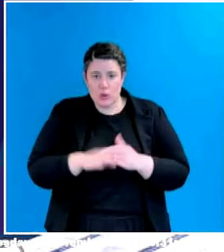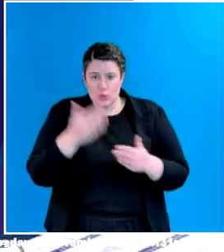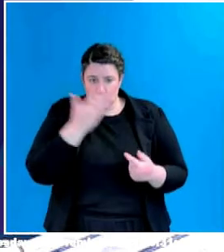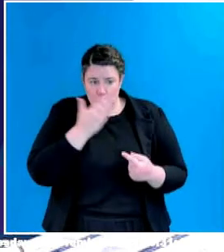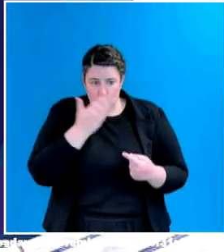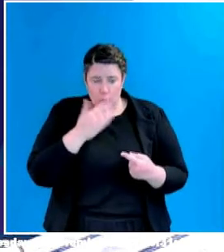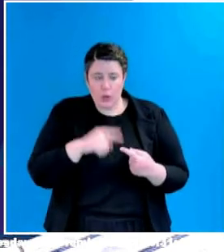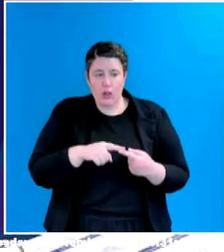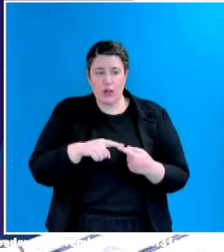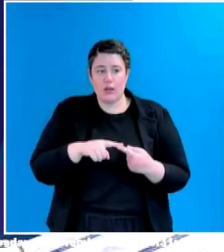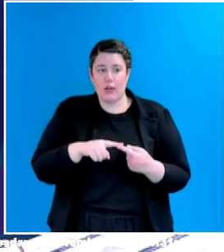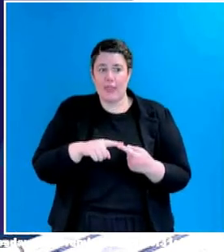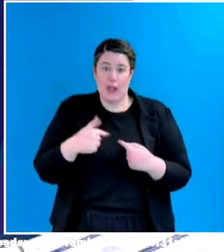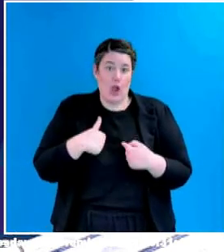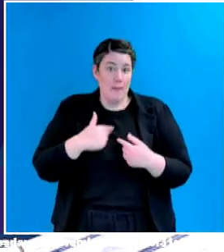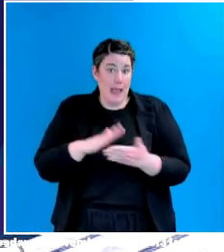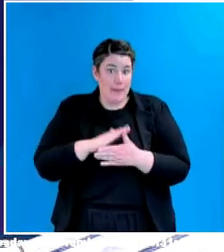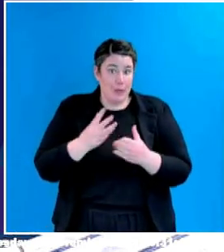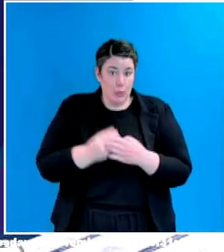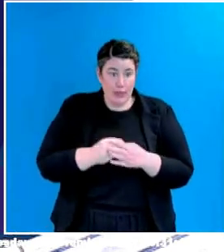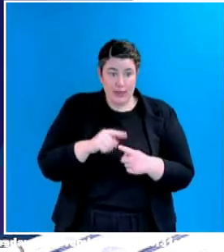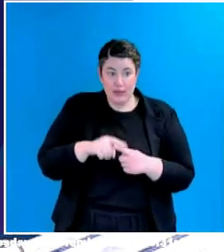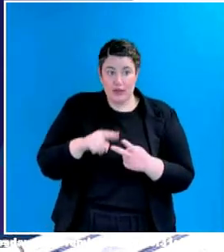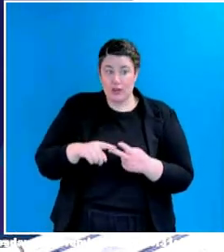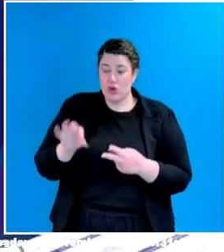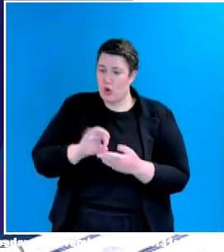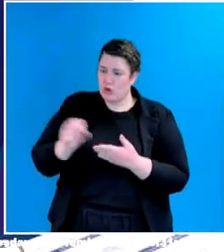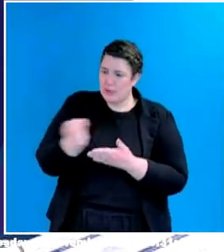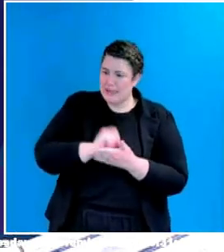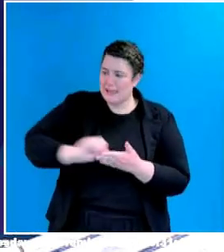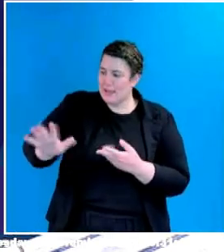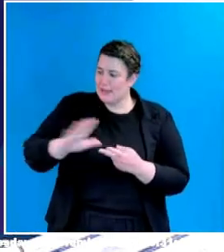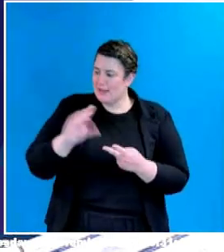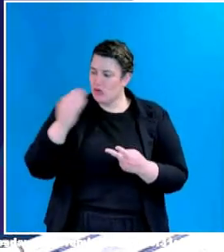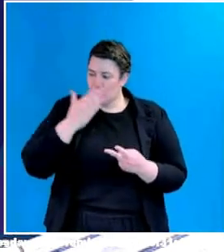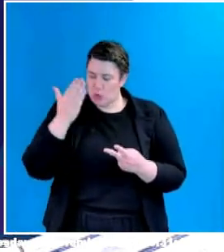I am happy with, the right not to be suspended from school because of my